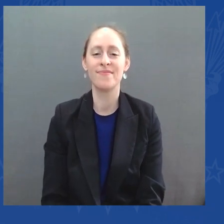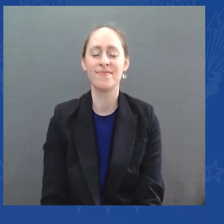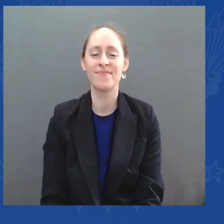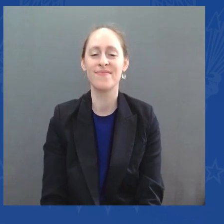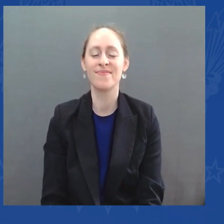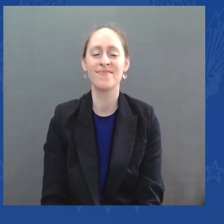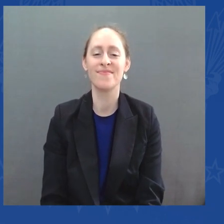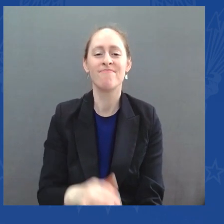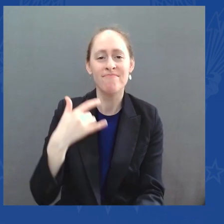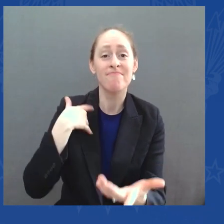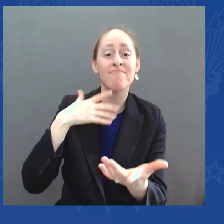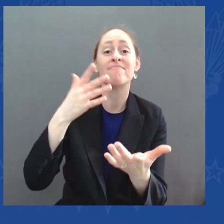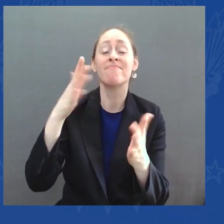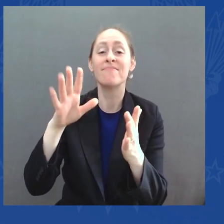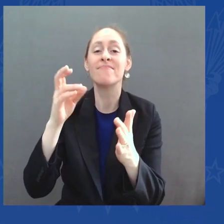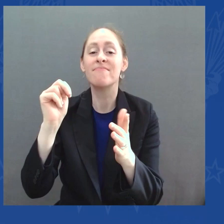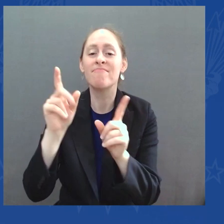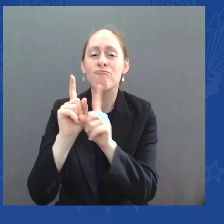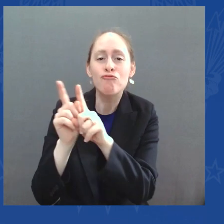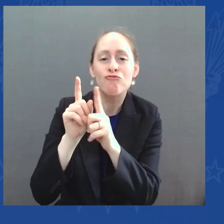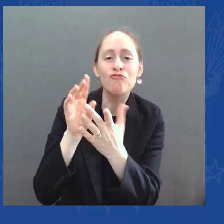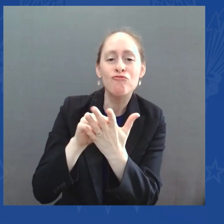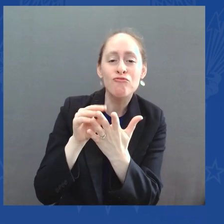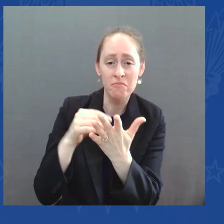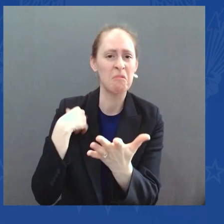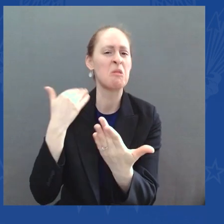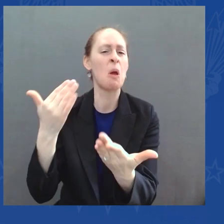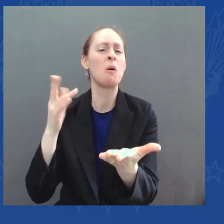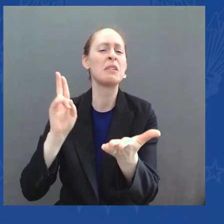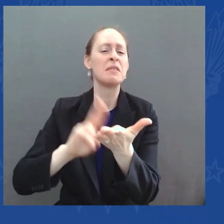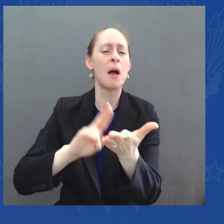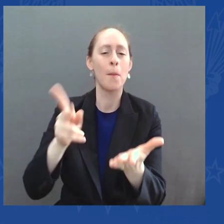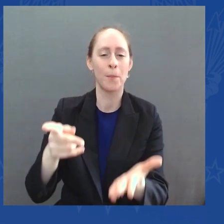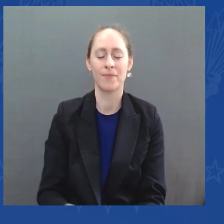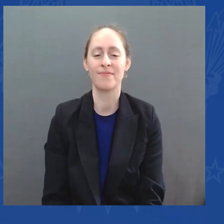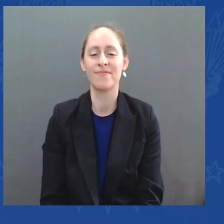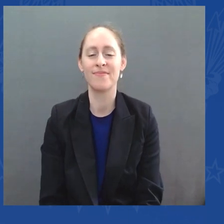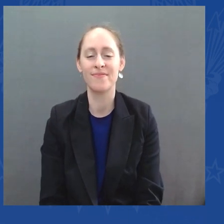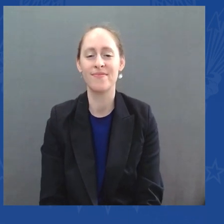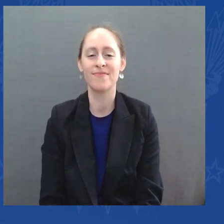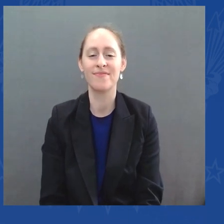I signed on with Nephi and soon after Abel did to Abel